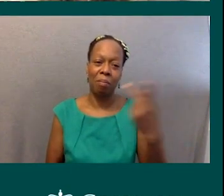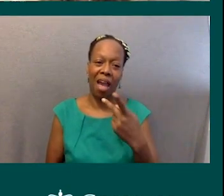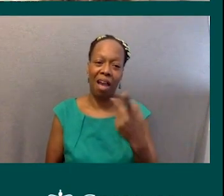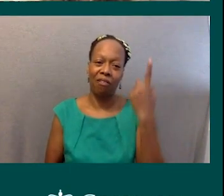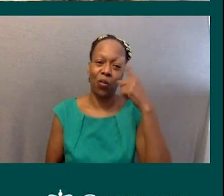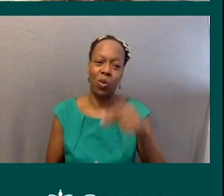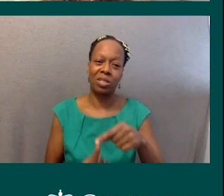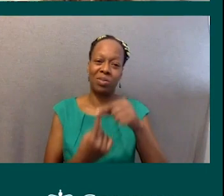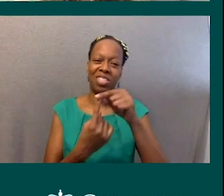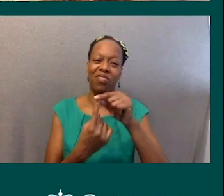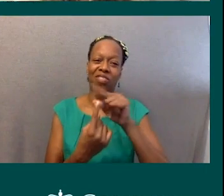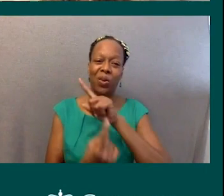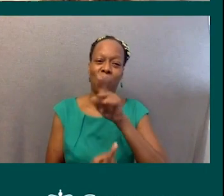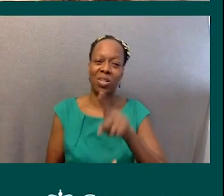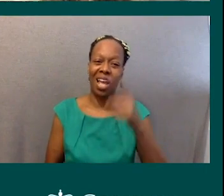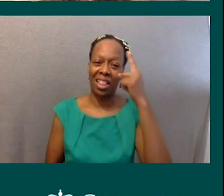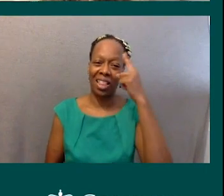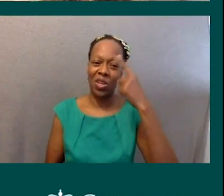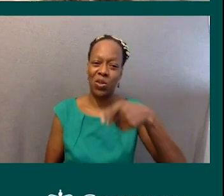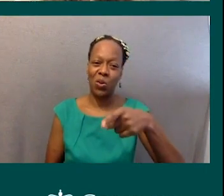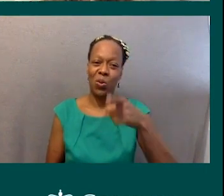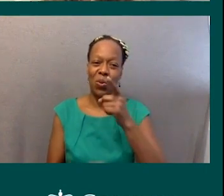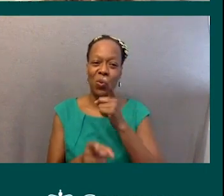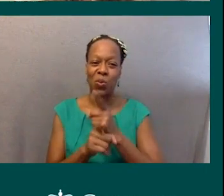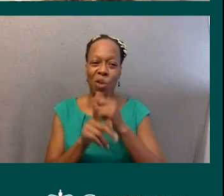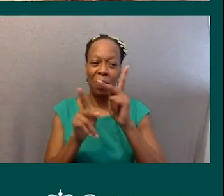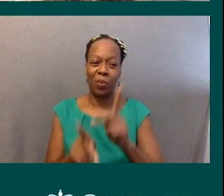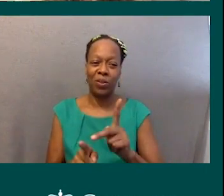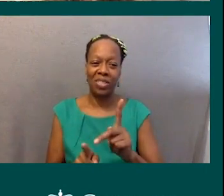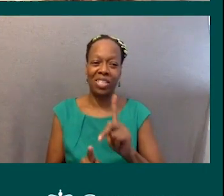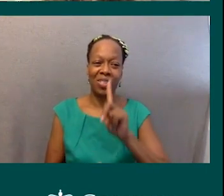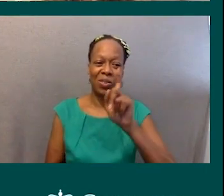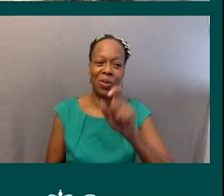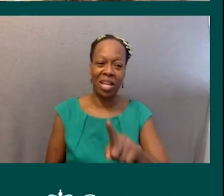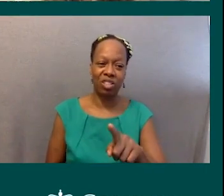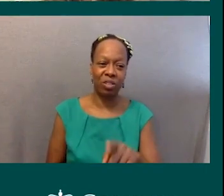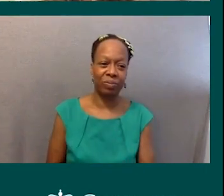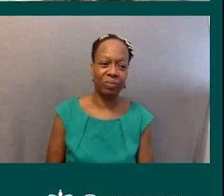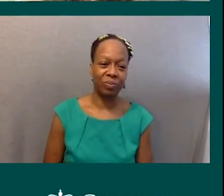that I think you'll be the right person potentially to have answer these ones.